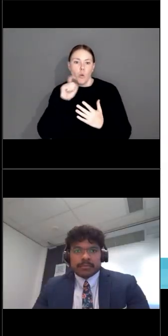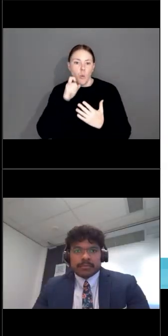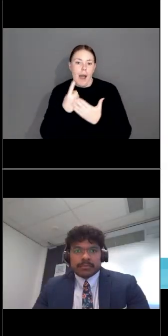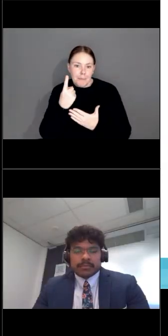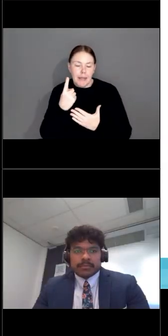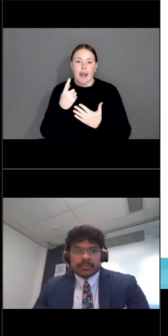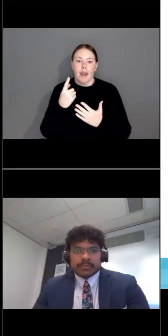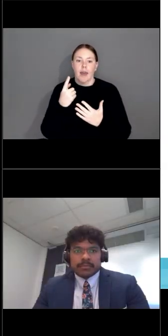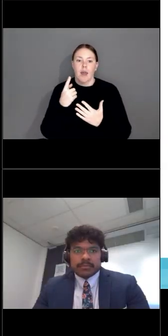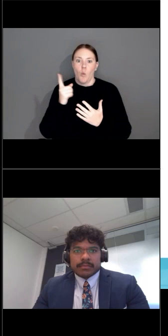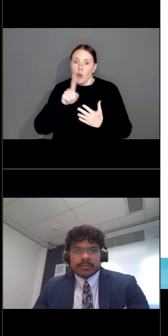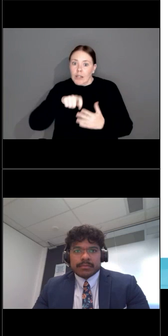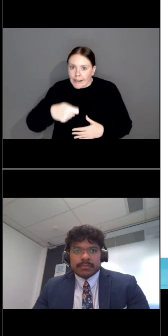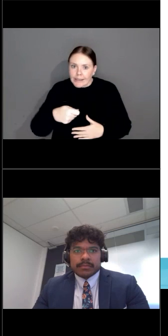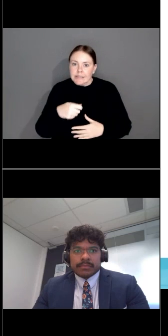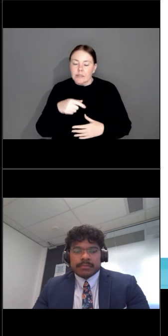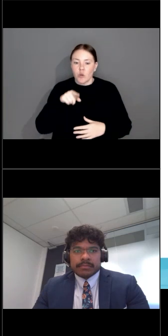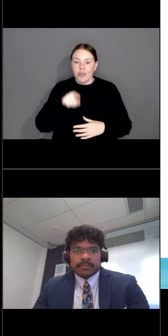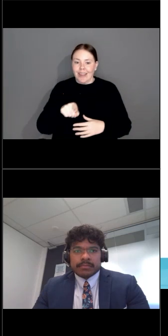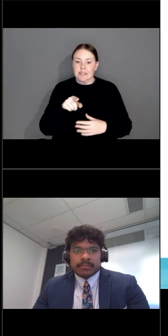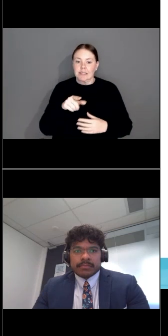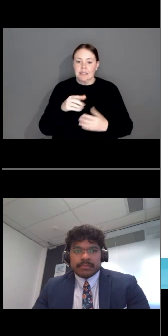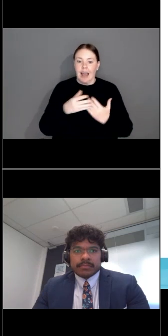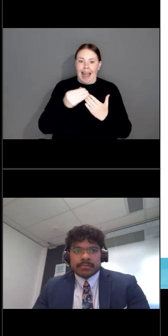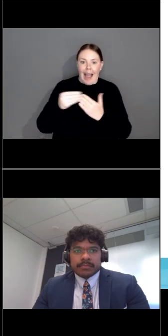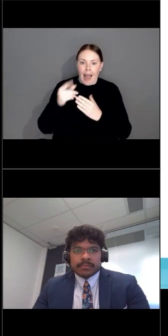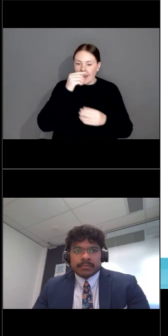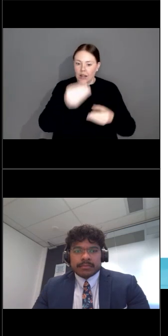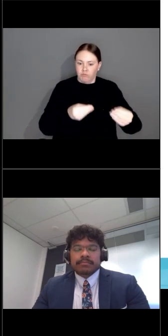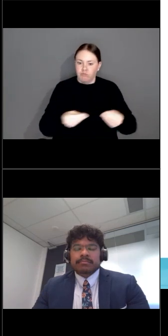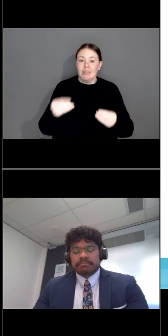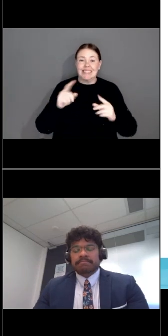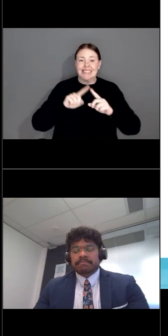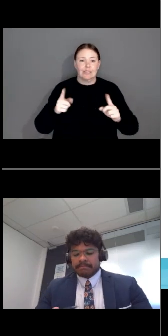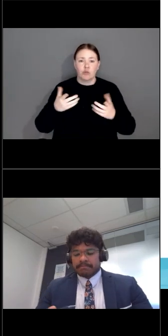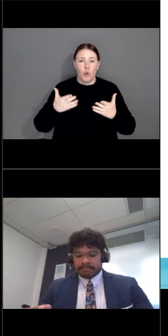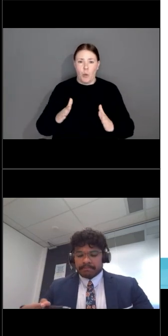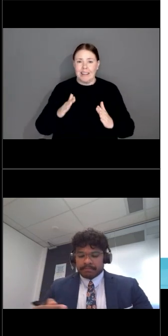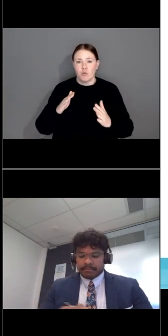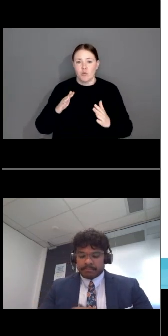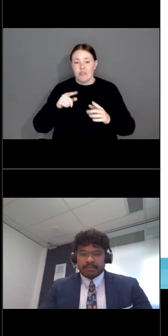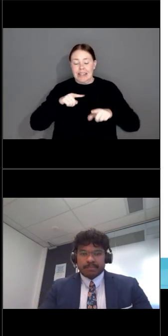to tell the story of the person of what they're experiencing yeah and I think by using the cards